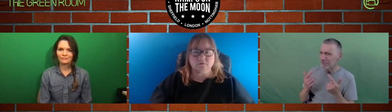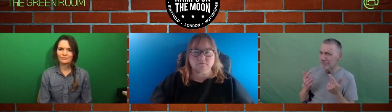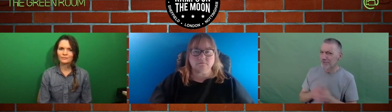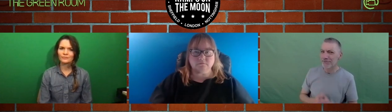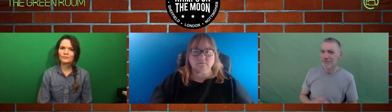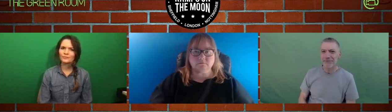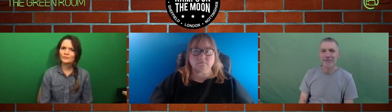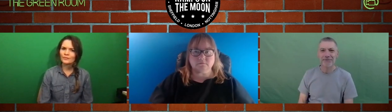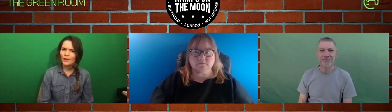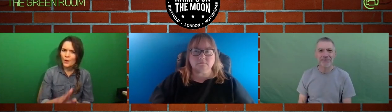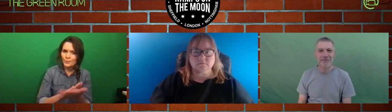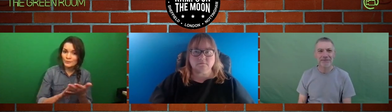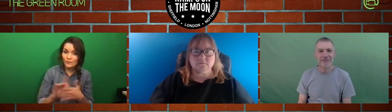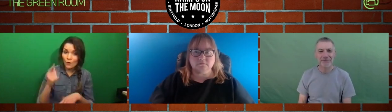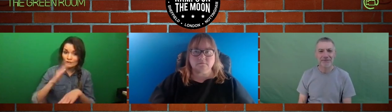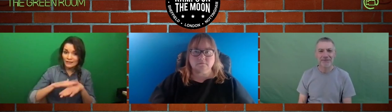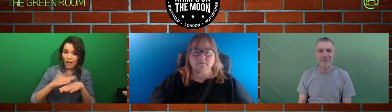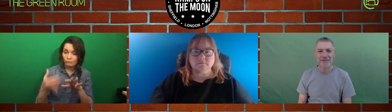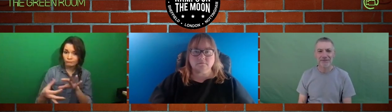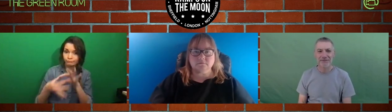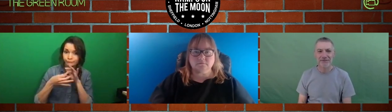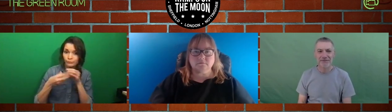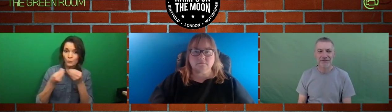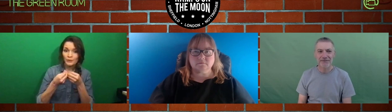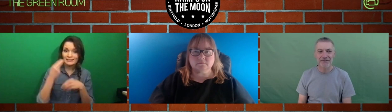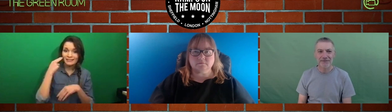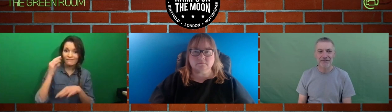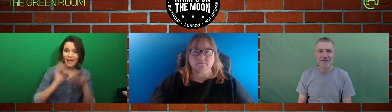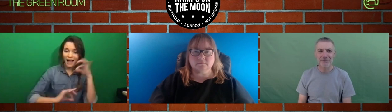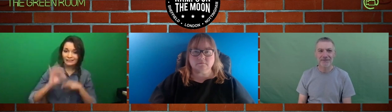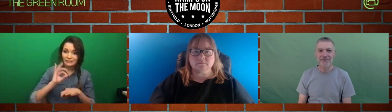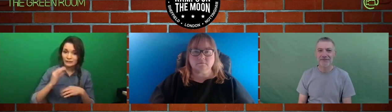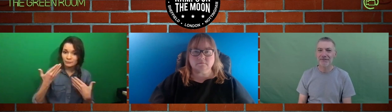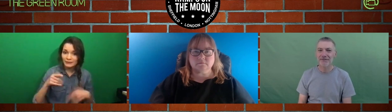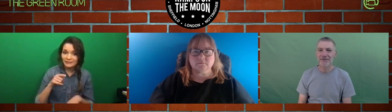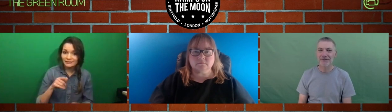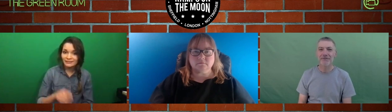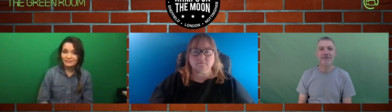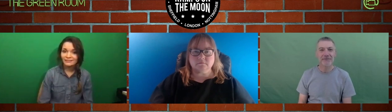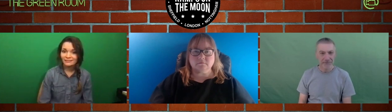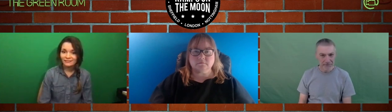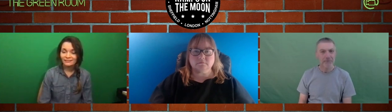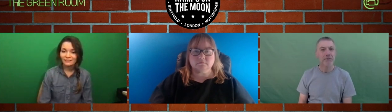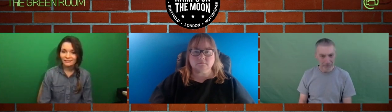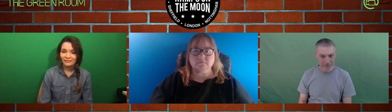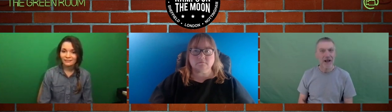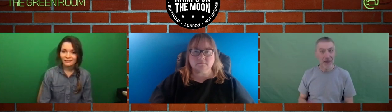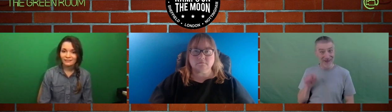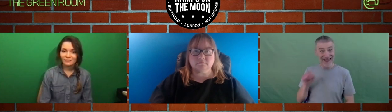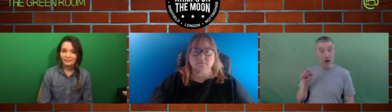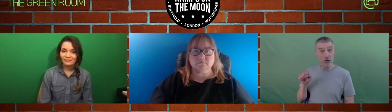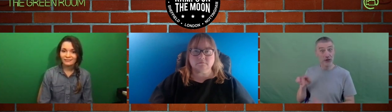worked with Deaf actors Rebekah? RH: Yes yes I'd say so yes.